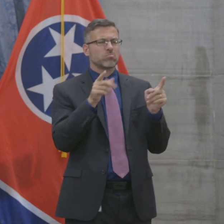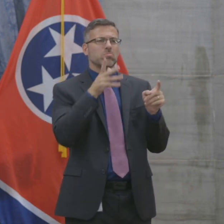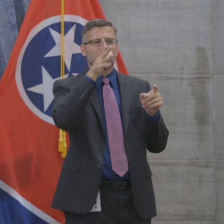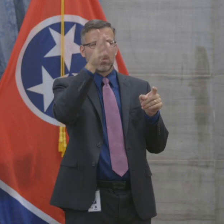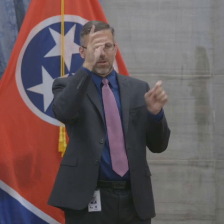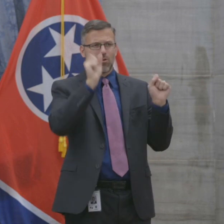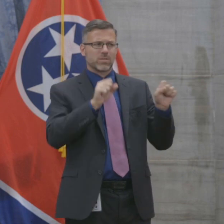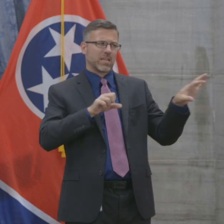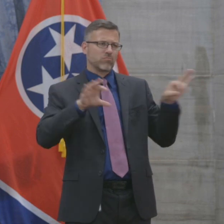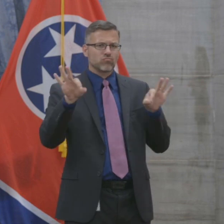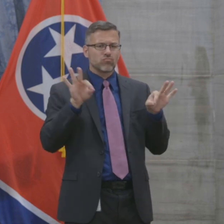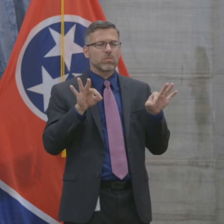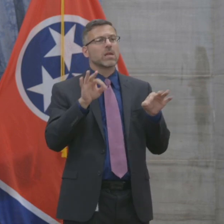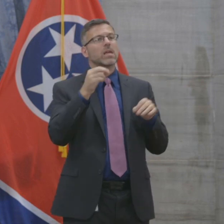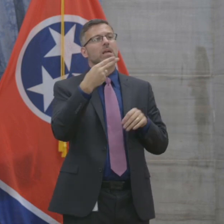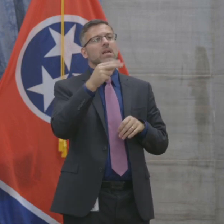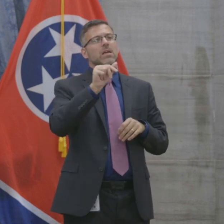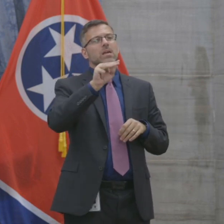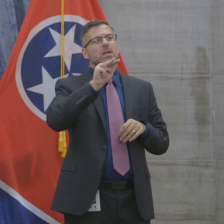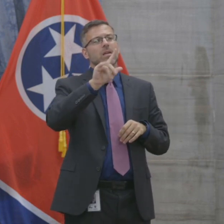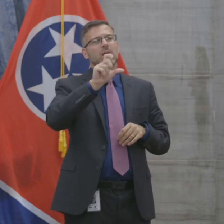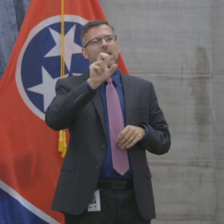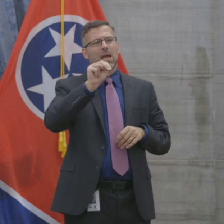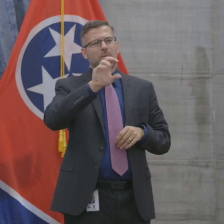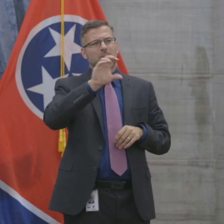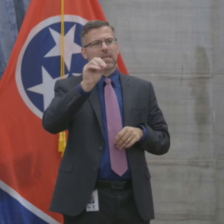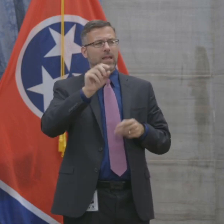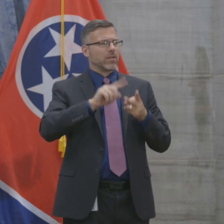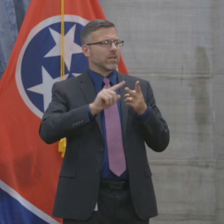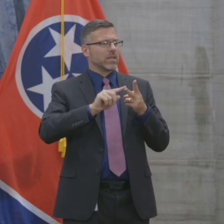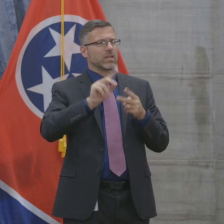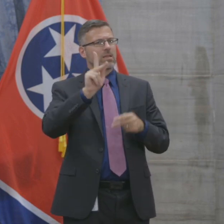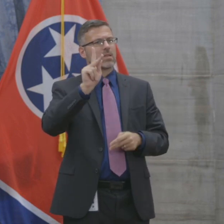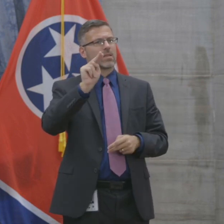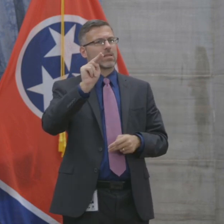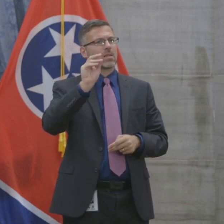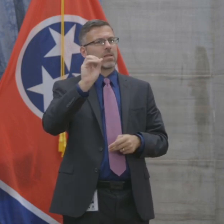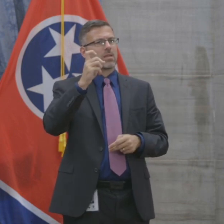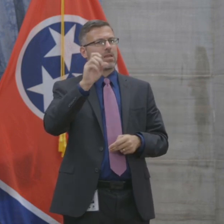meaningful employment. On the education front we continue to open schools all across the state. I want to